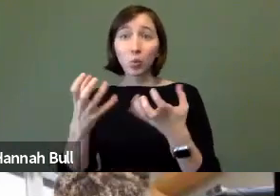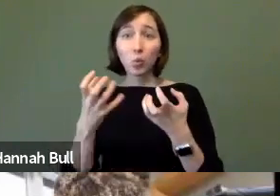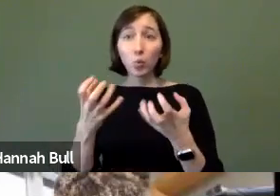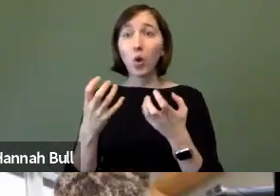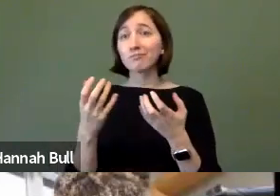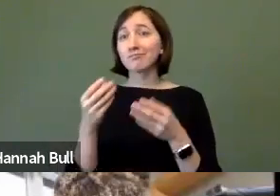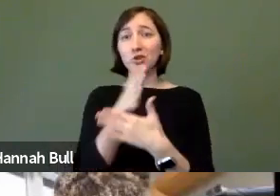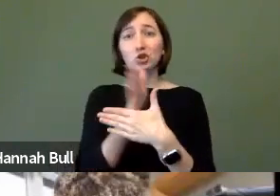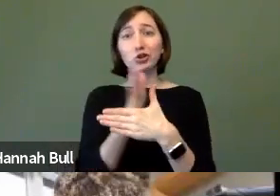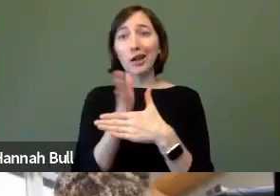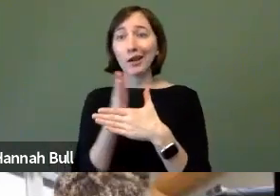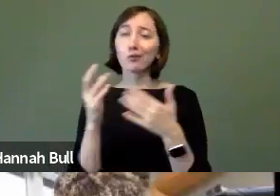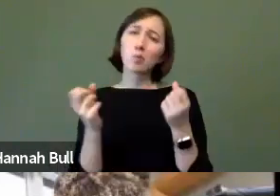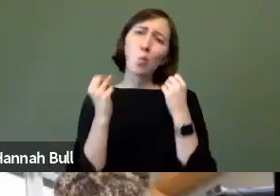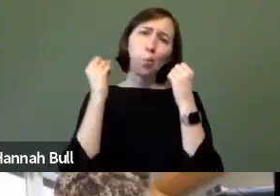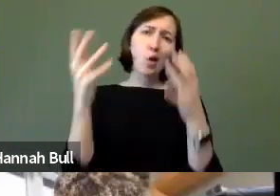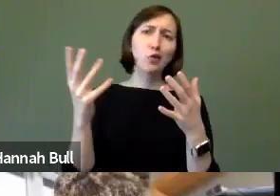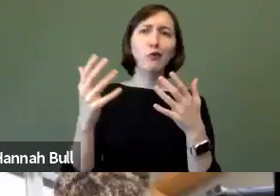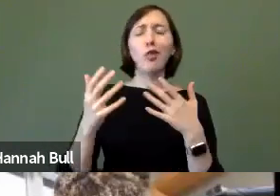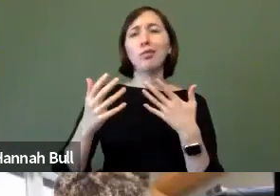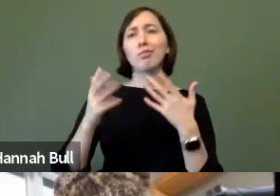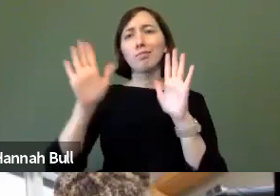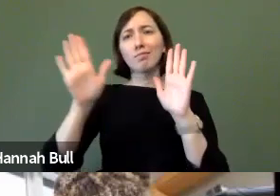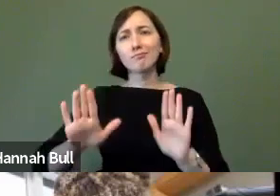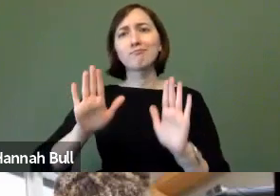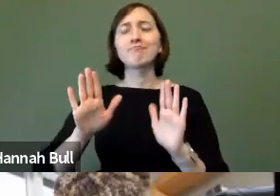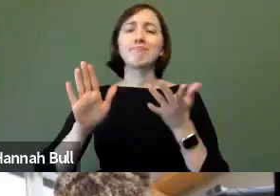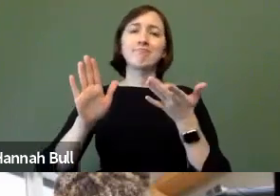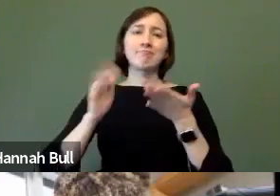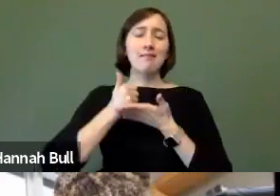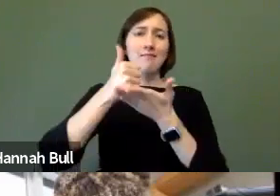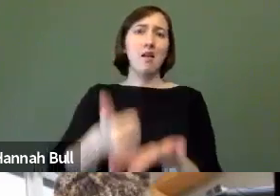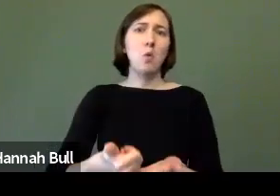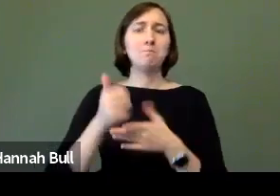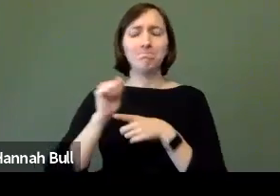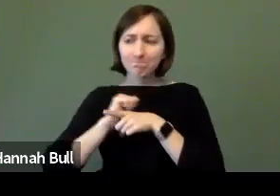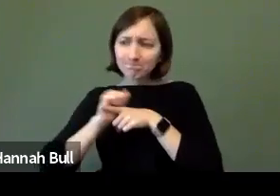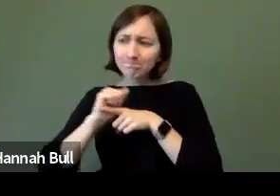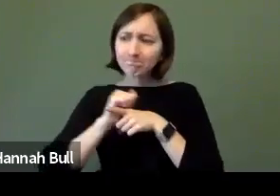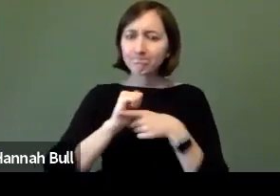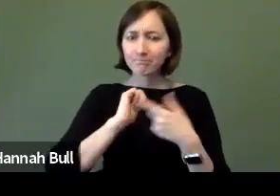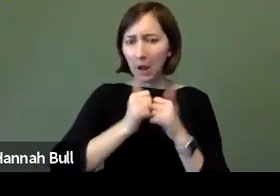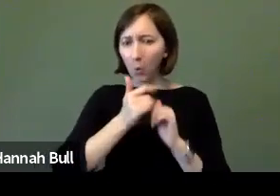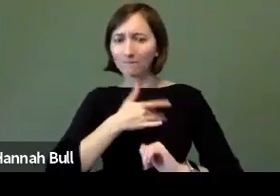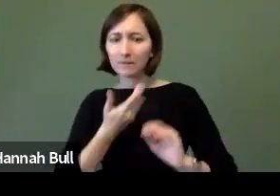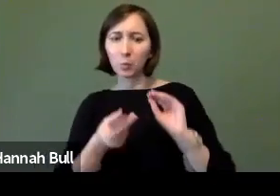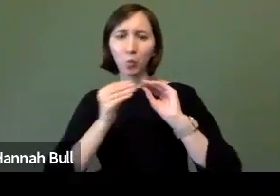with our mindfulness and gratitude and doing those things that you enjoy.